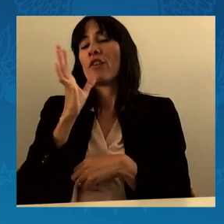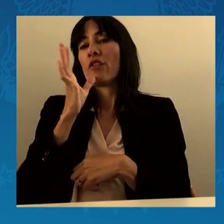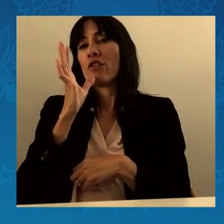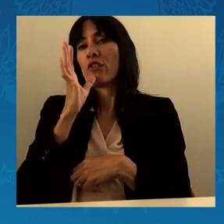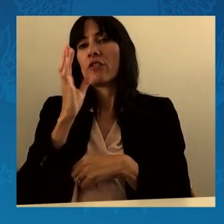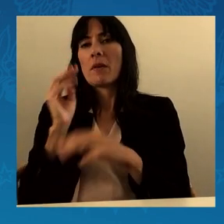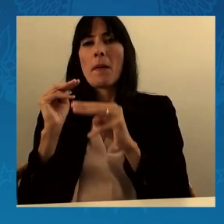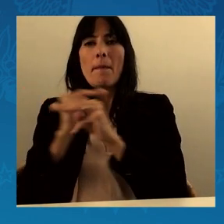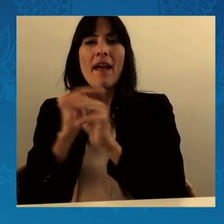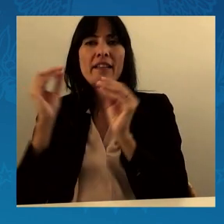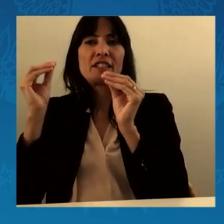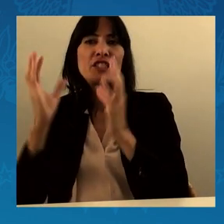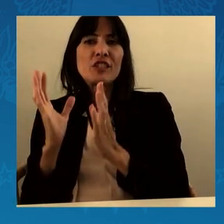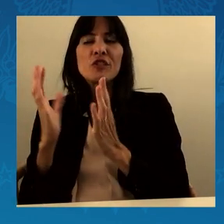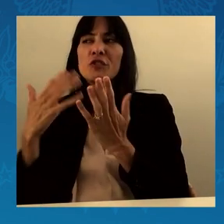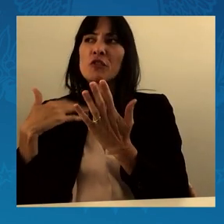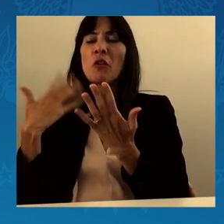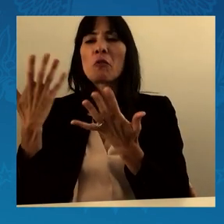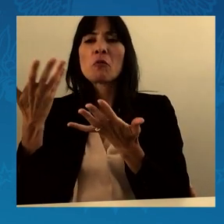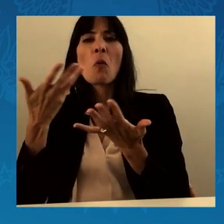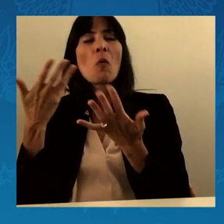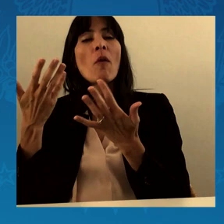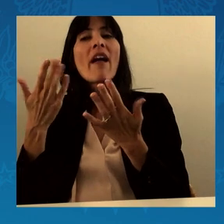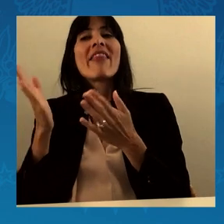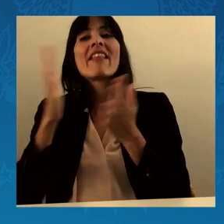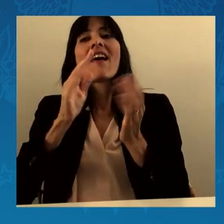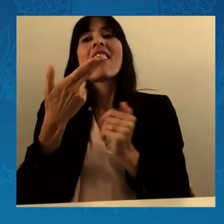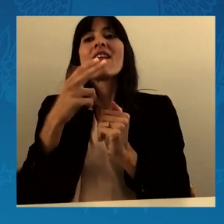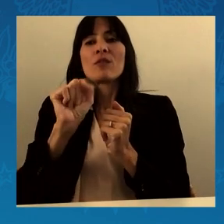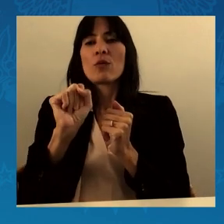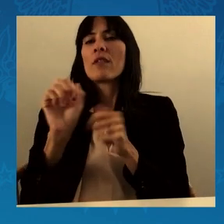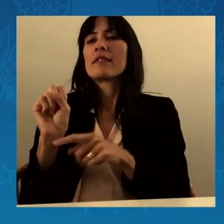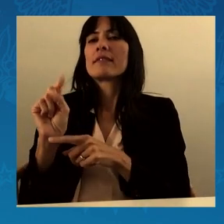and I was in a STEM program in high school, and then I found my mission.